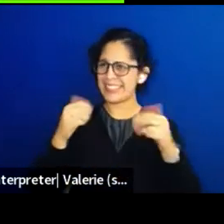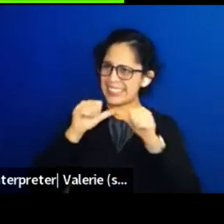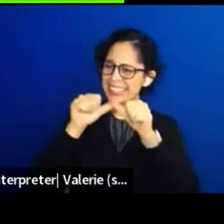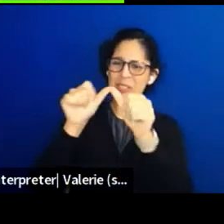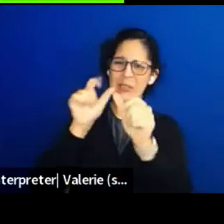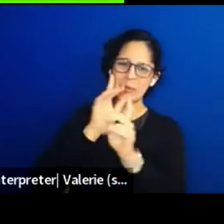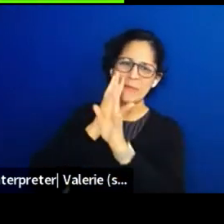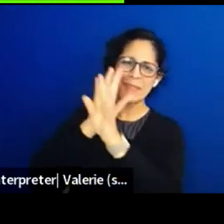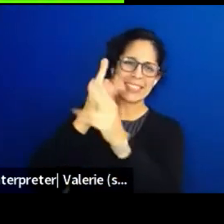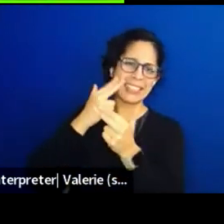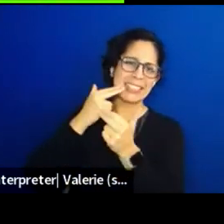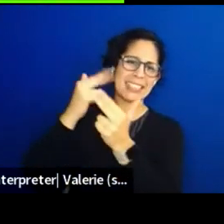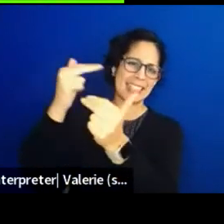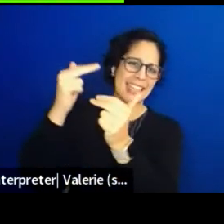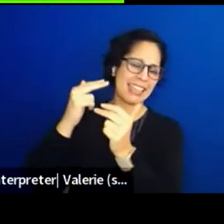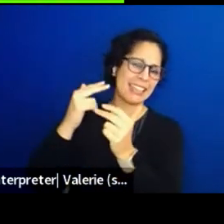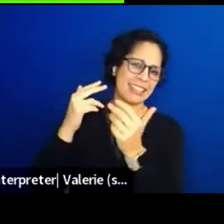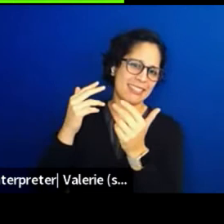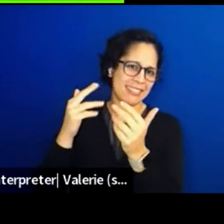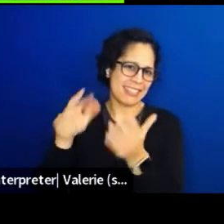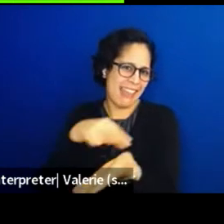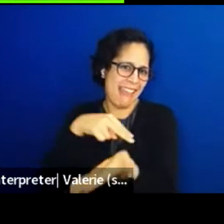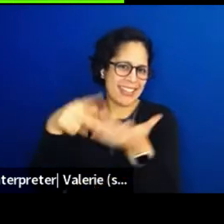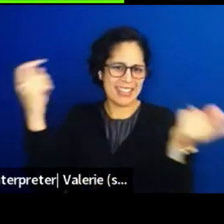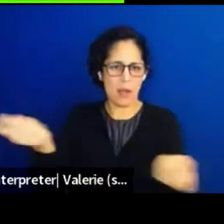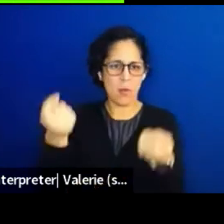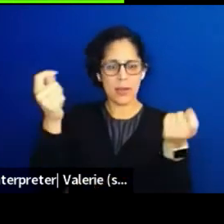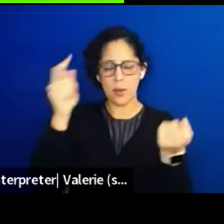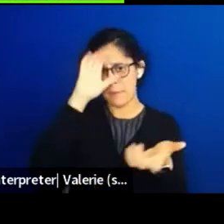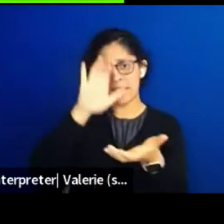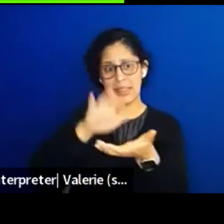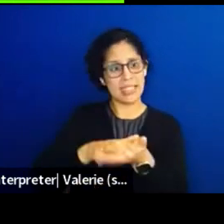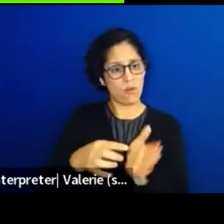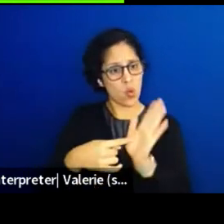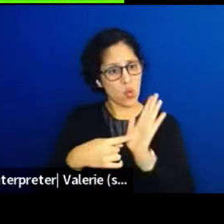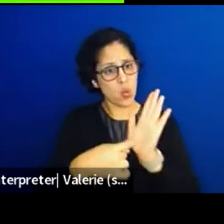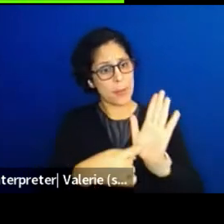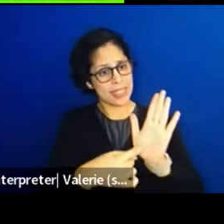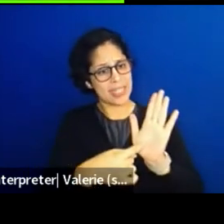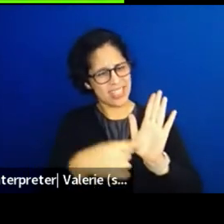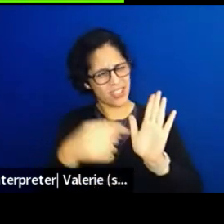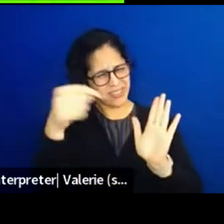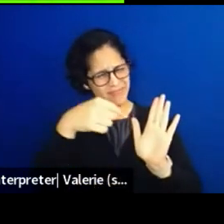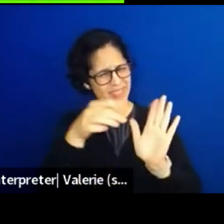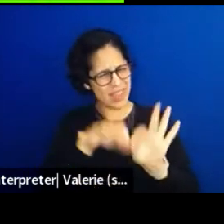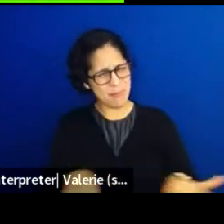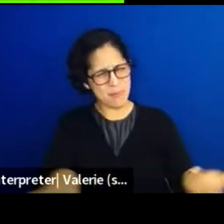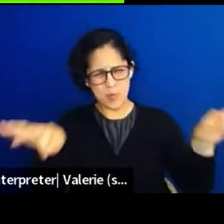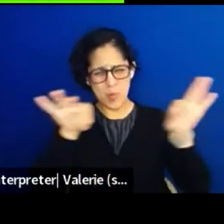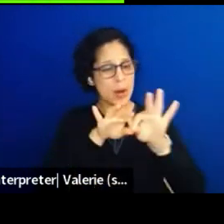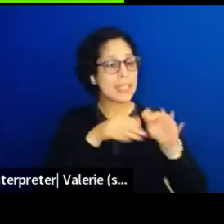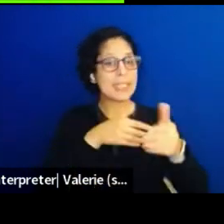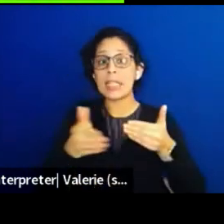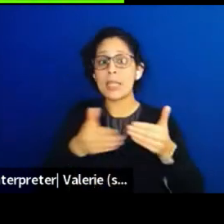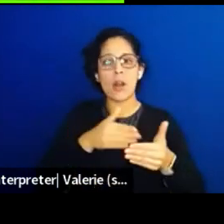So I think that the representation is vital, whether in any kind of art form inspiring action,